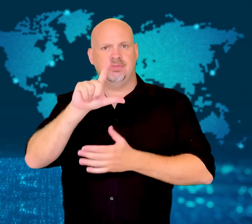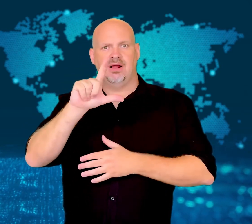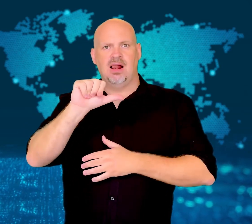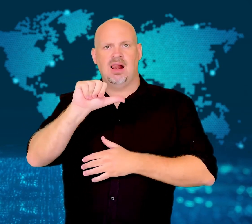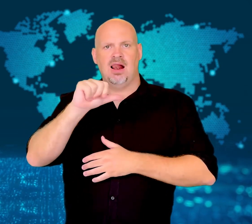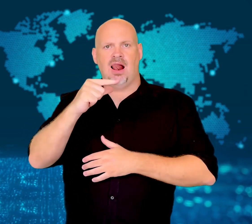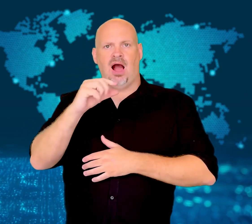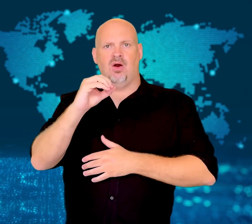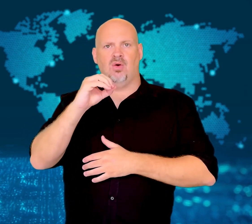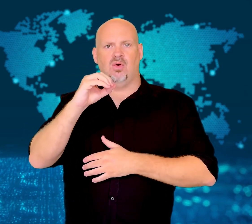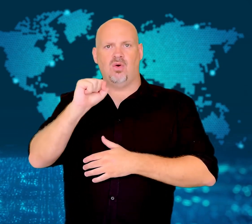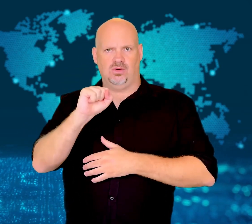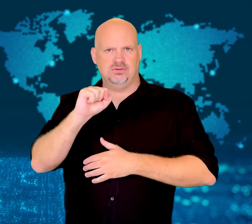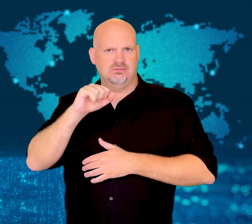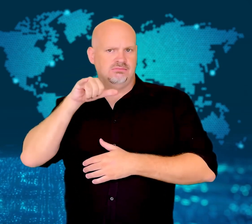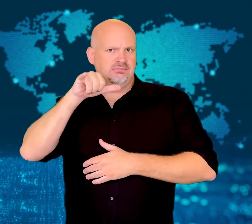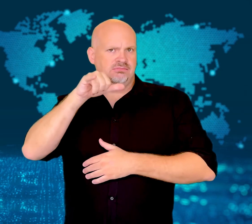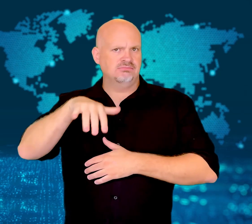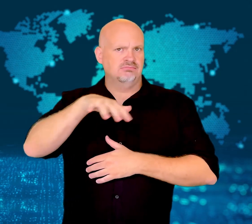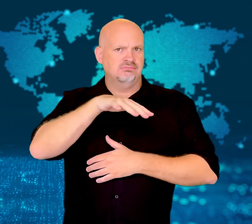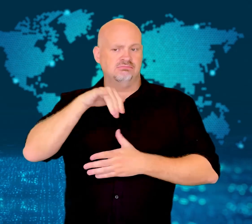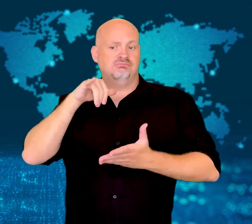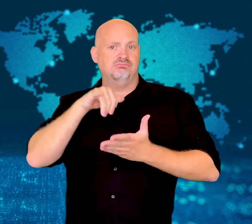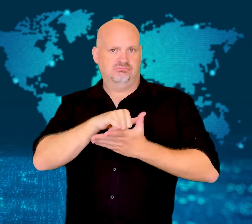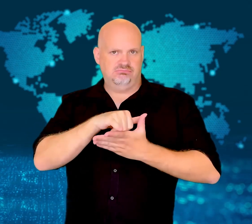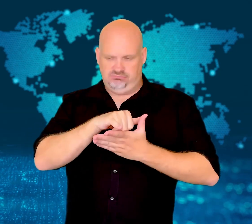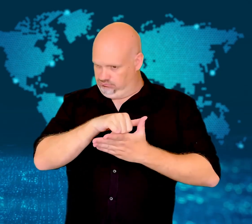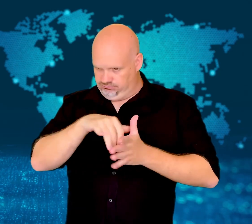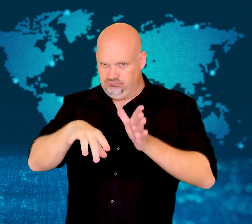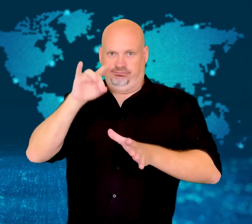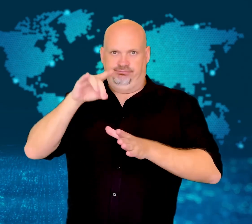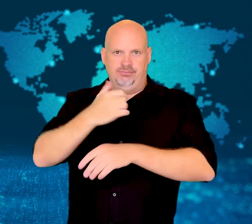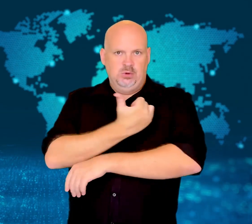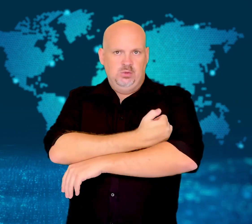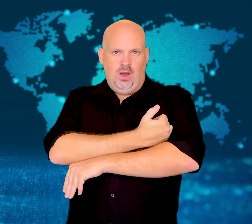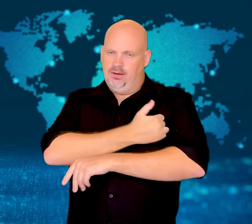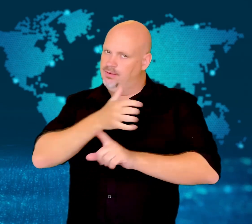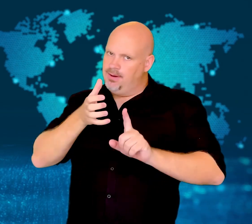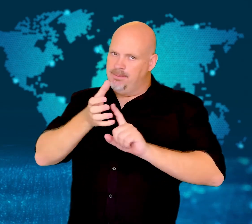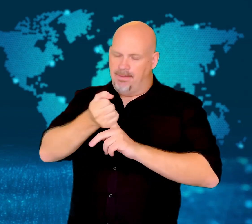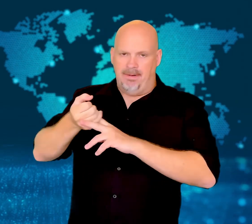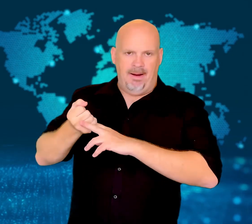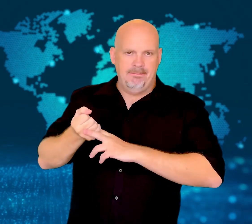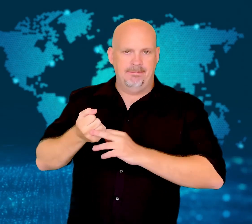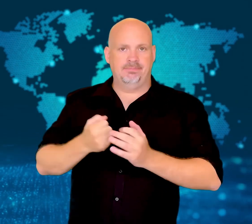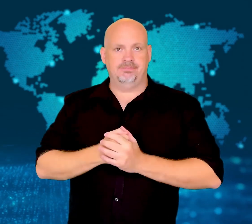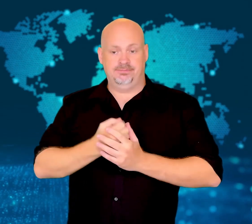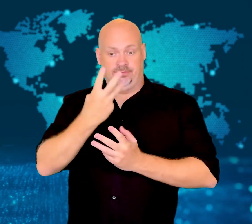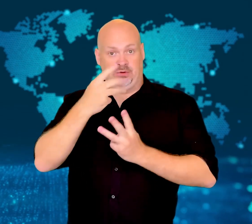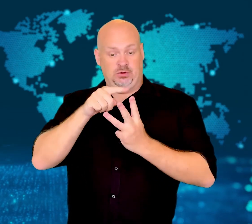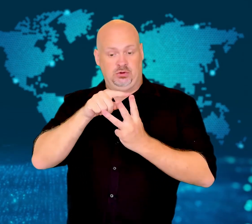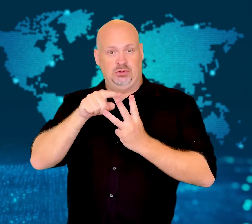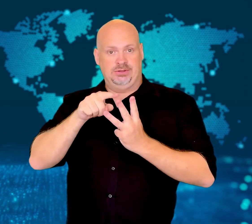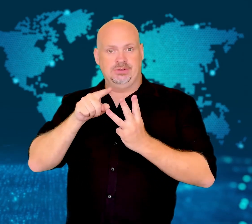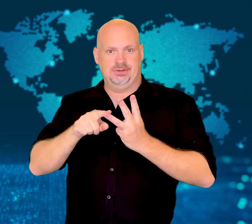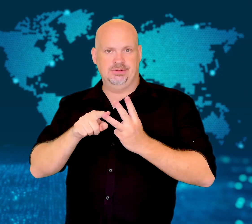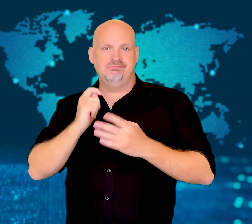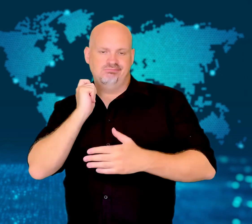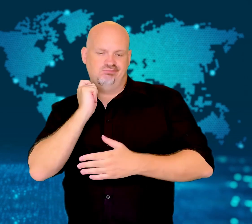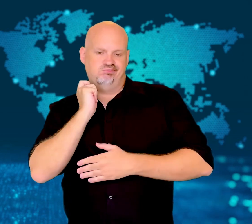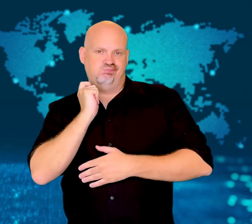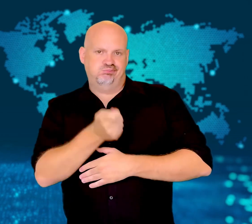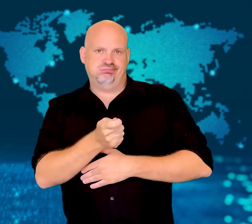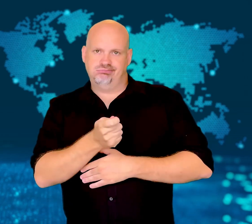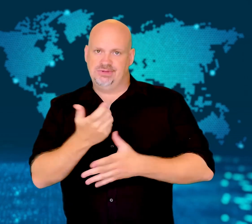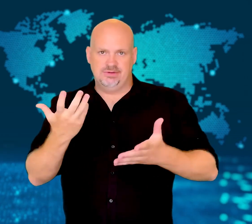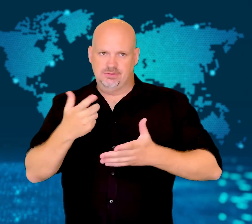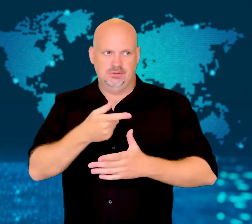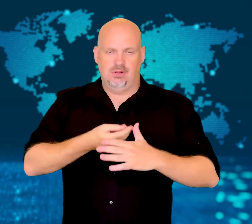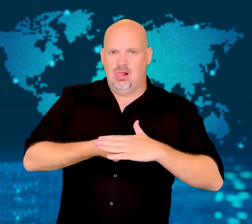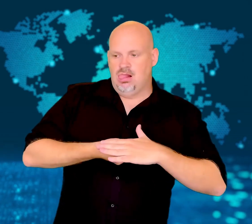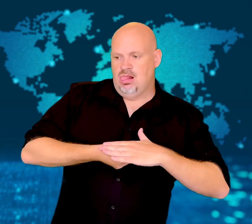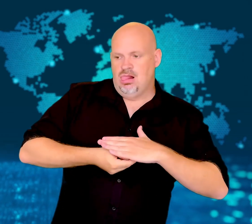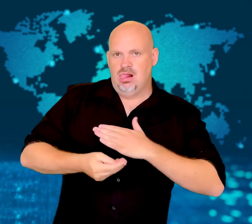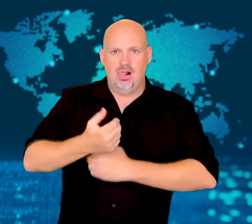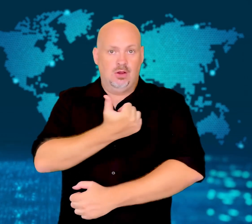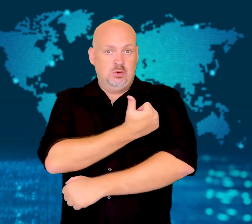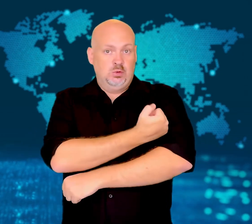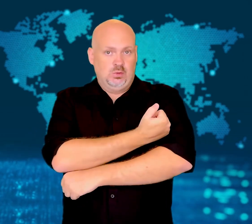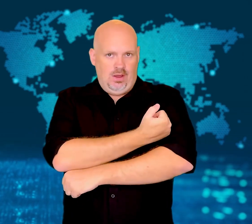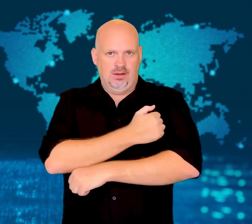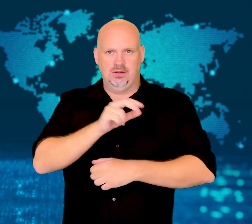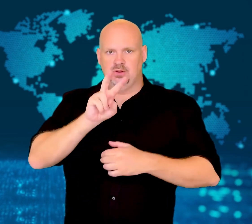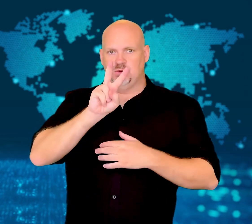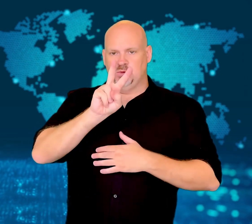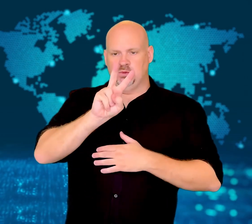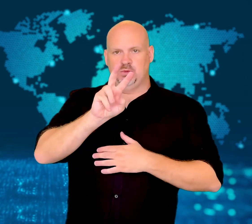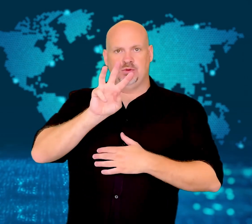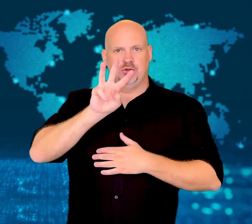The three suspects will be charged with smuggling